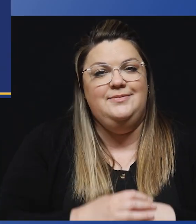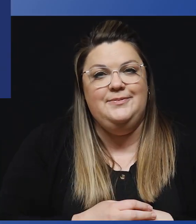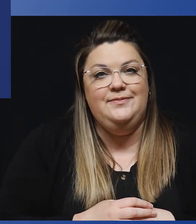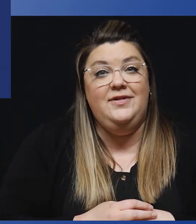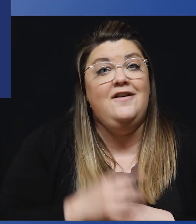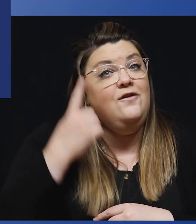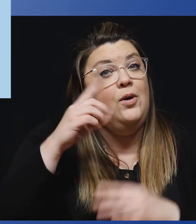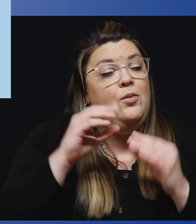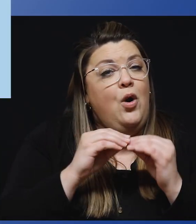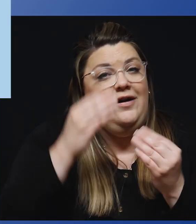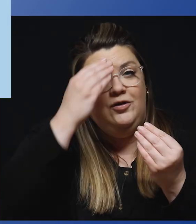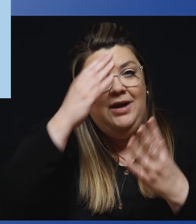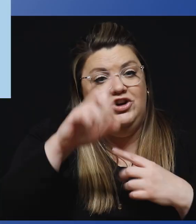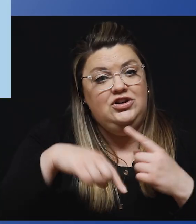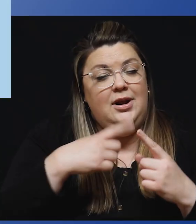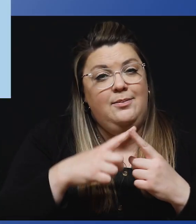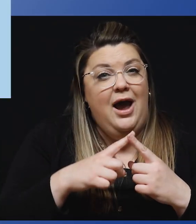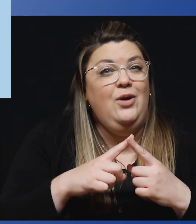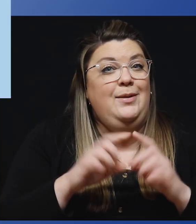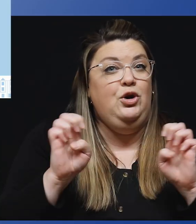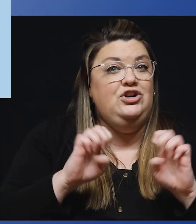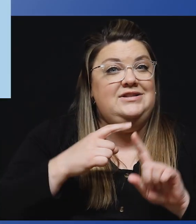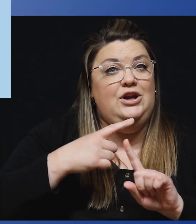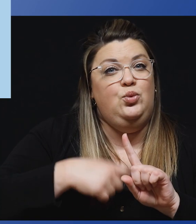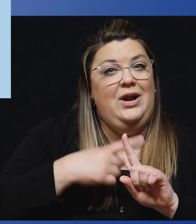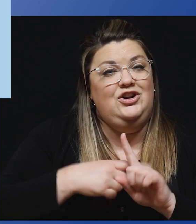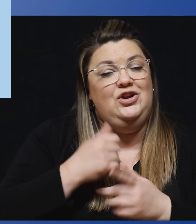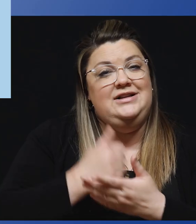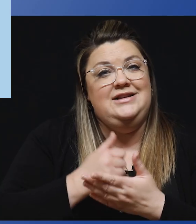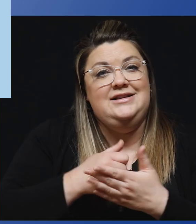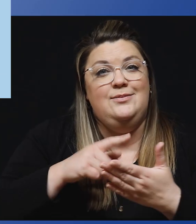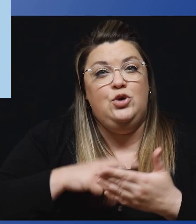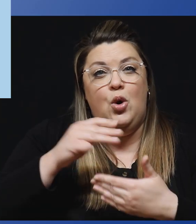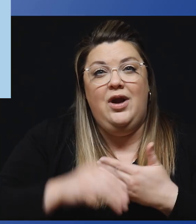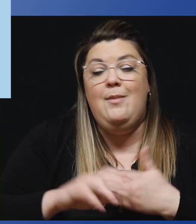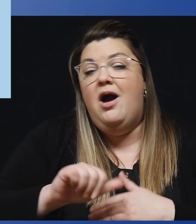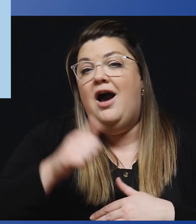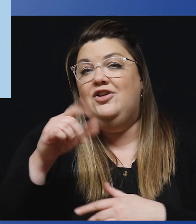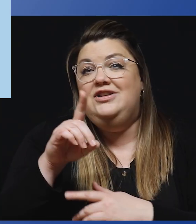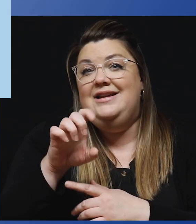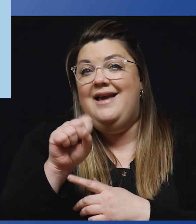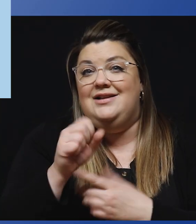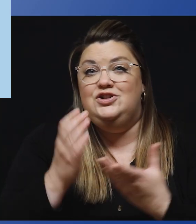For more information about the Emergency Rental Assistance Program and other DES services,